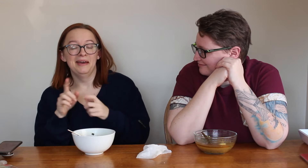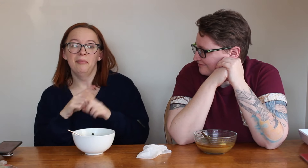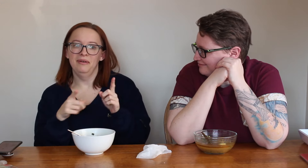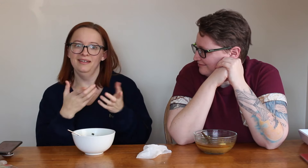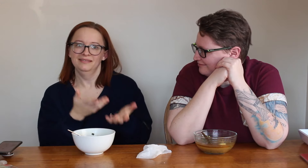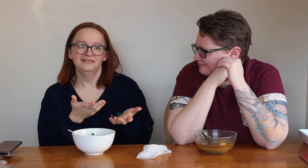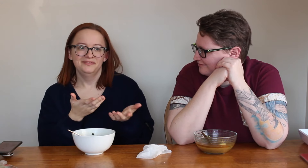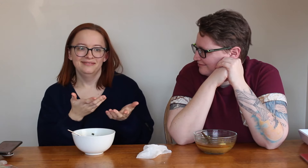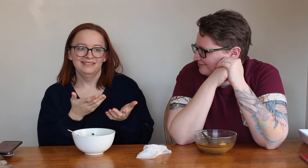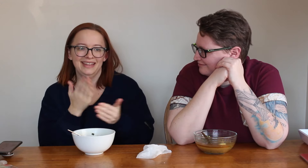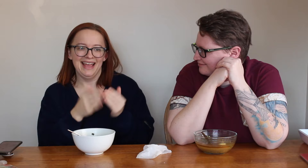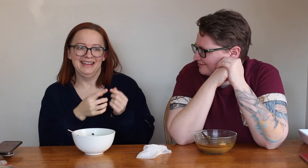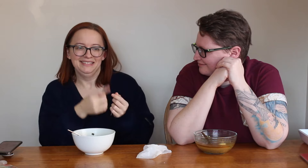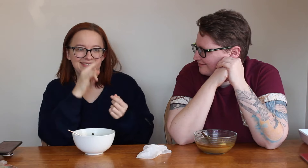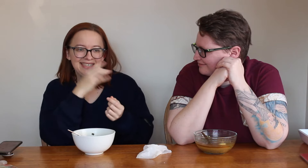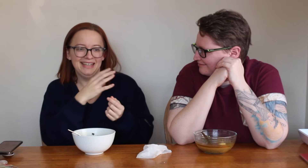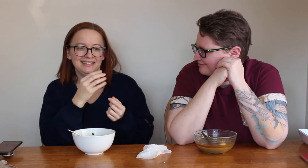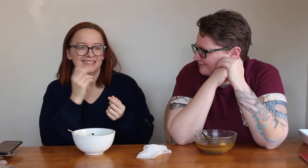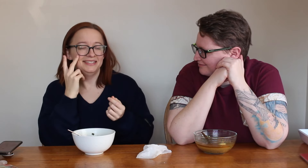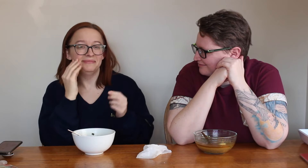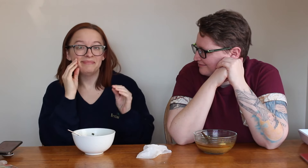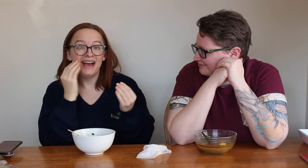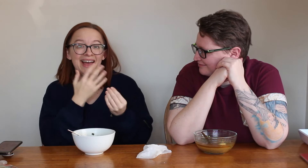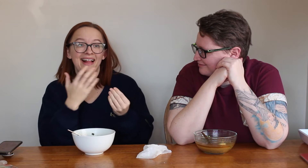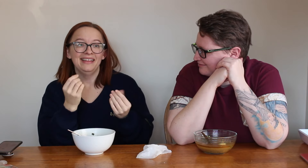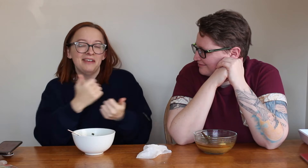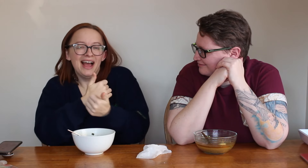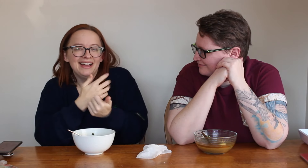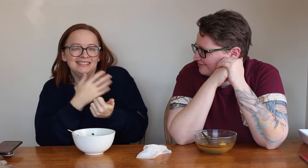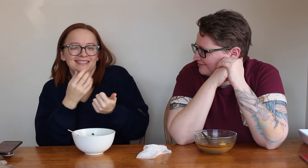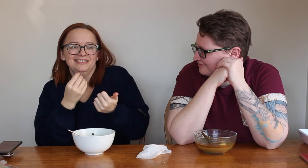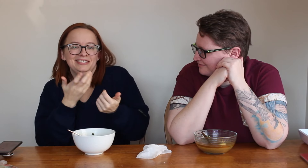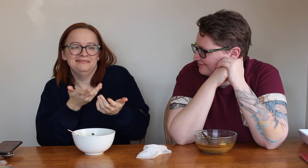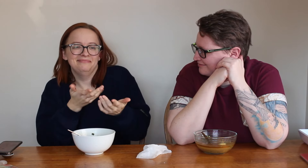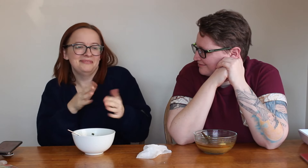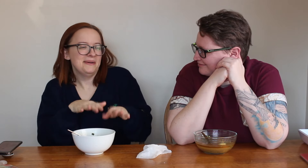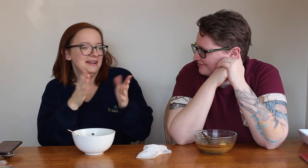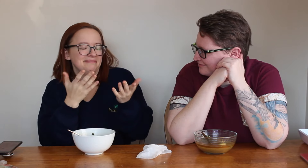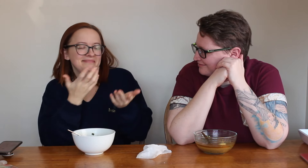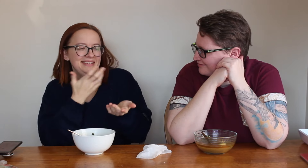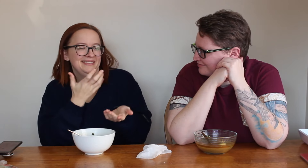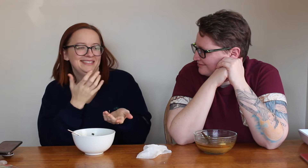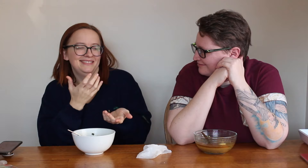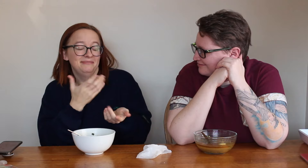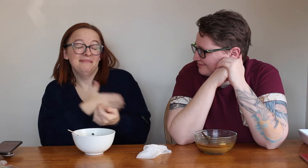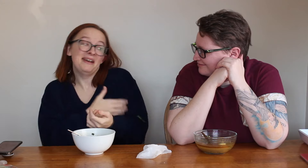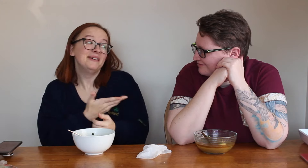I don't know it's just, it's really hard to explain how awesome it is being a parent. And again it is definitely a challenge, very very